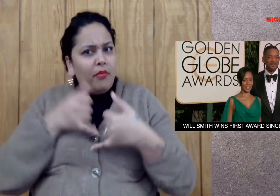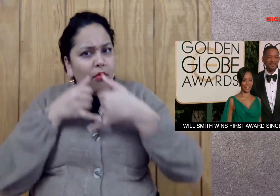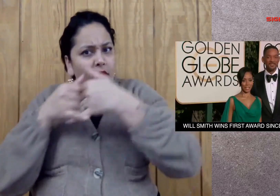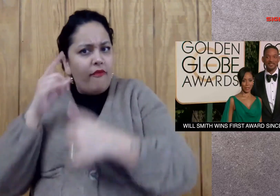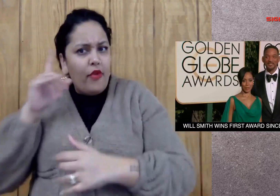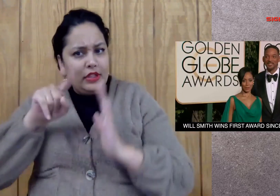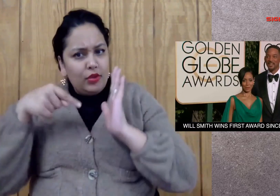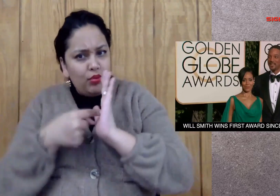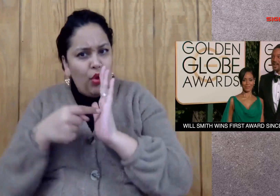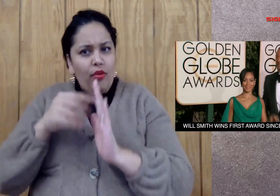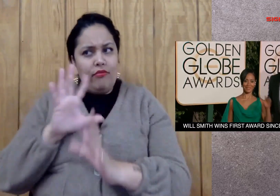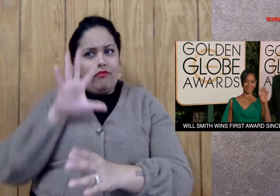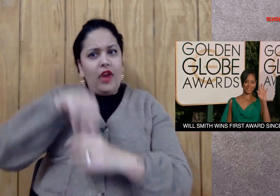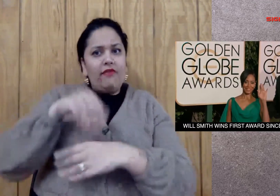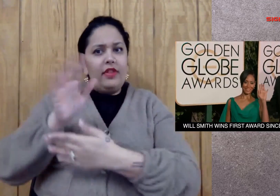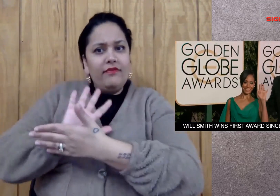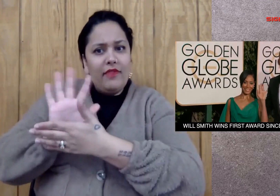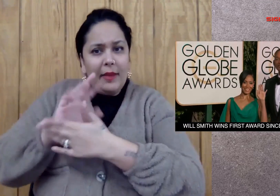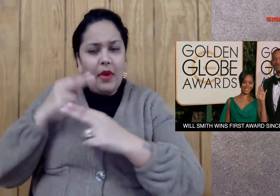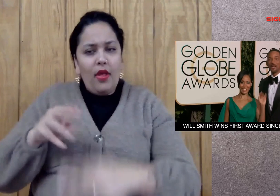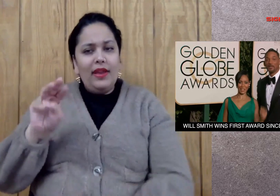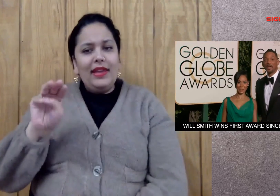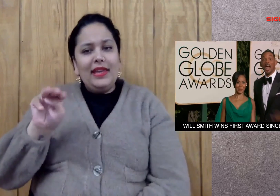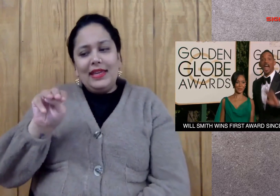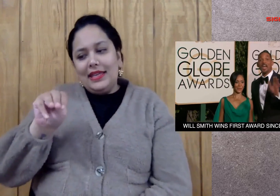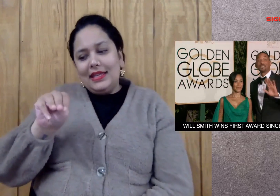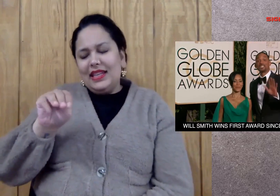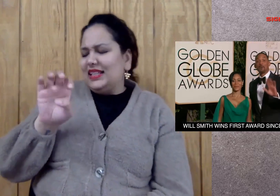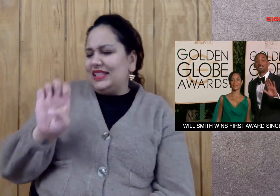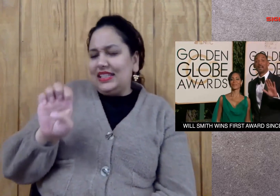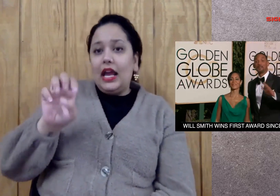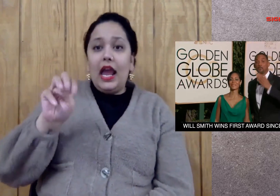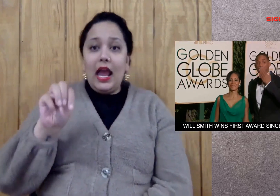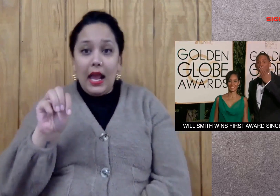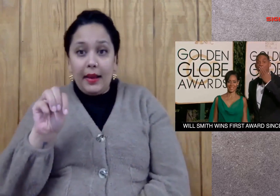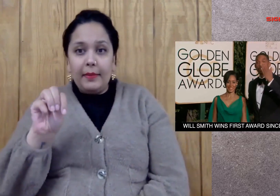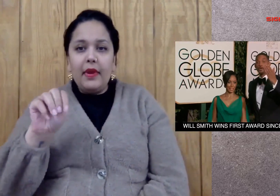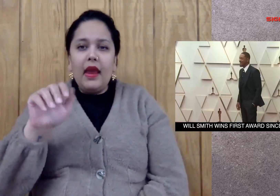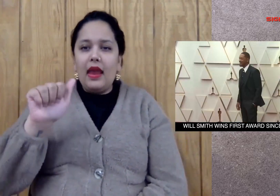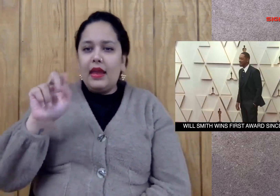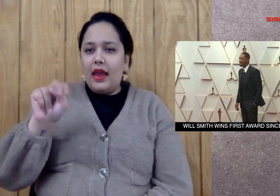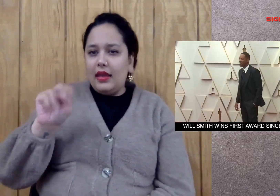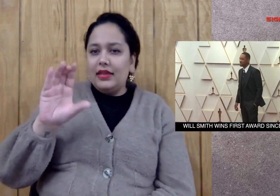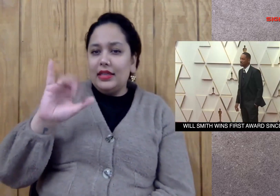Smith took home the trophy for his role in. emancipation